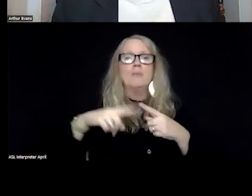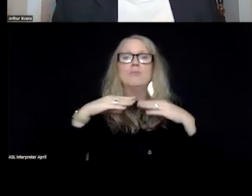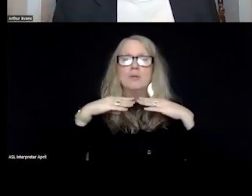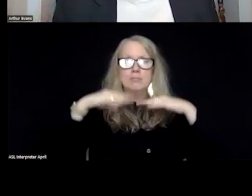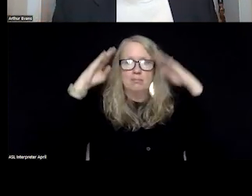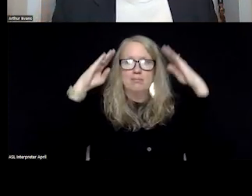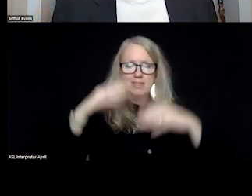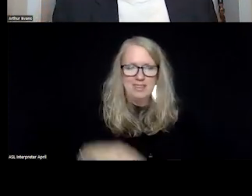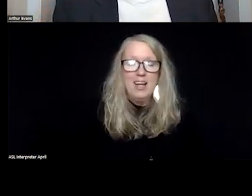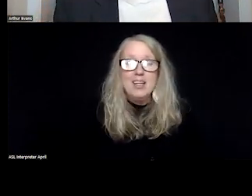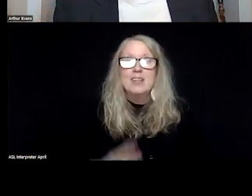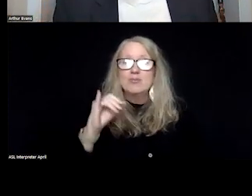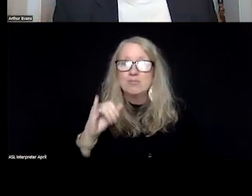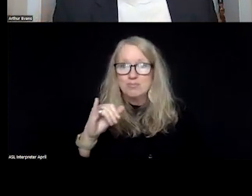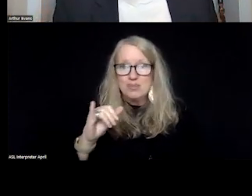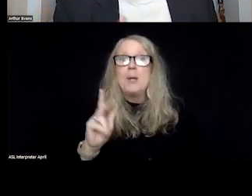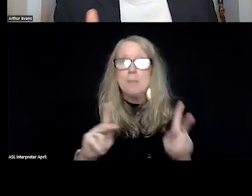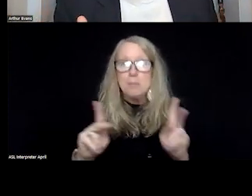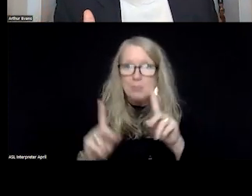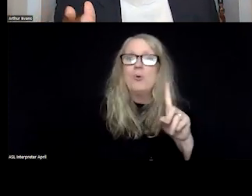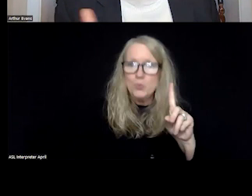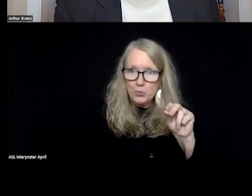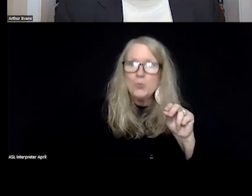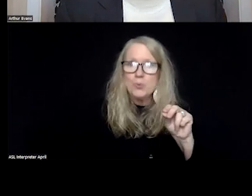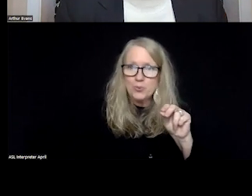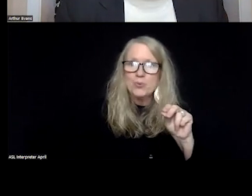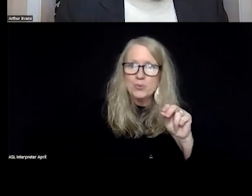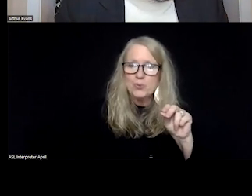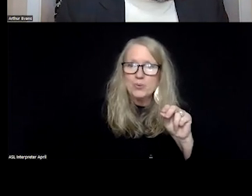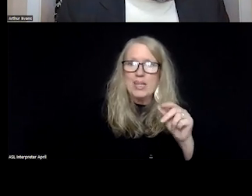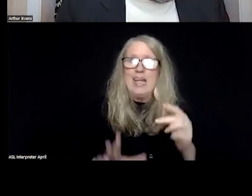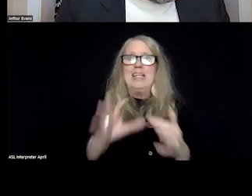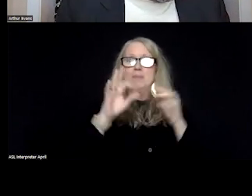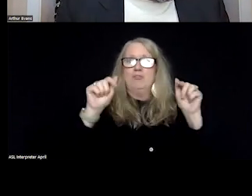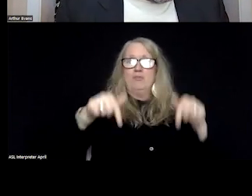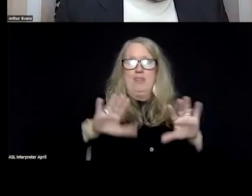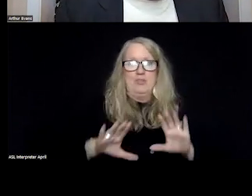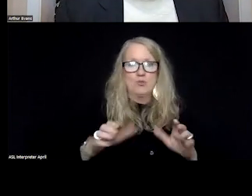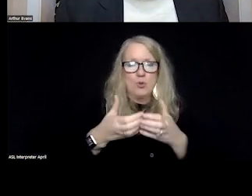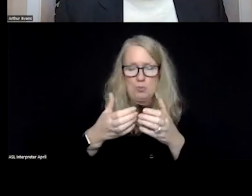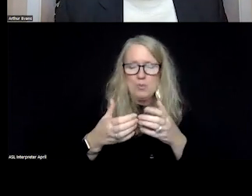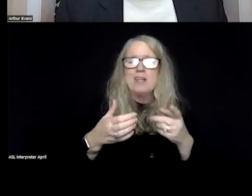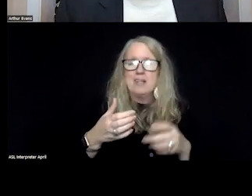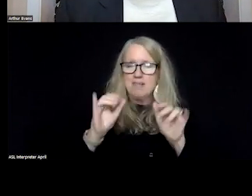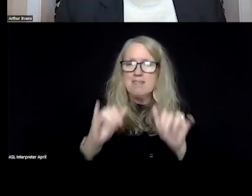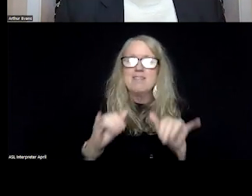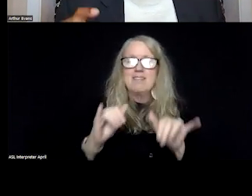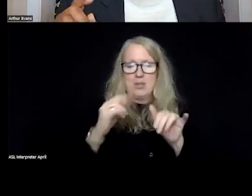ESPECIALLY FOR THIS GROUP. ONE OF THE THINGS THAT WE FOUND IS THAT ALMOST,